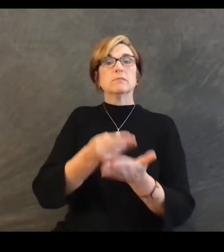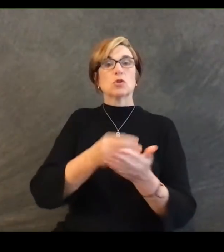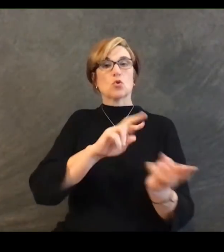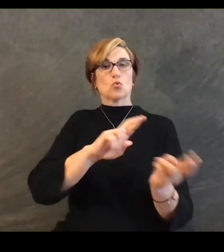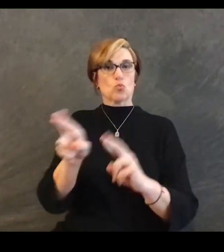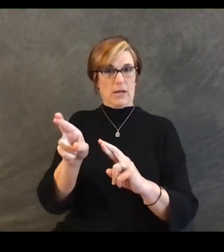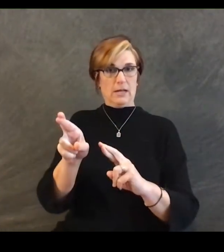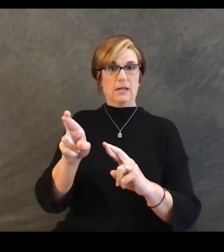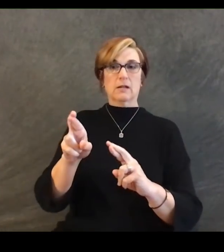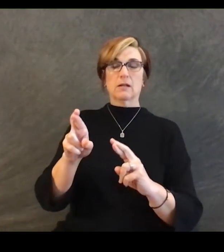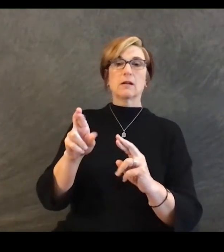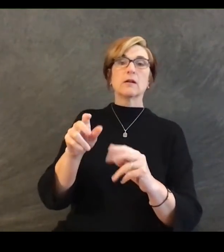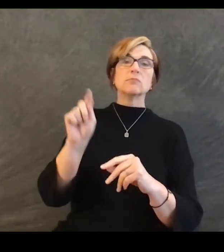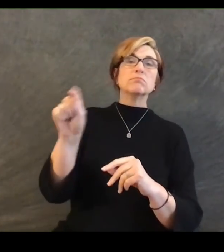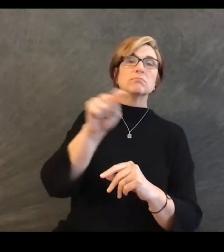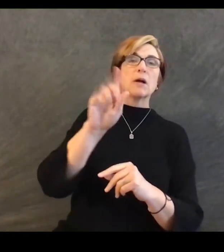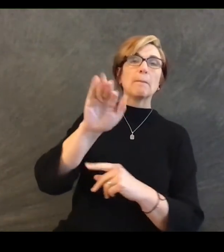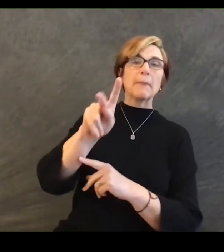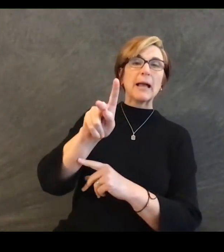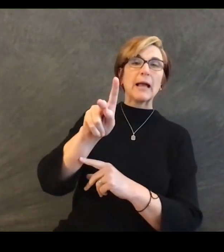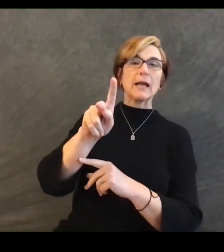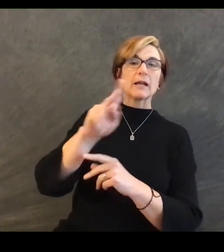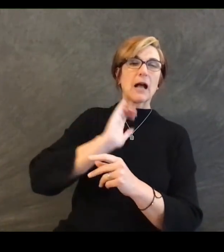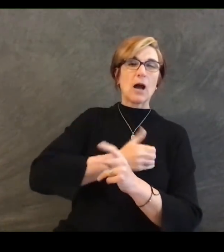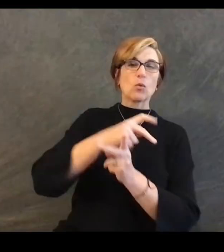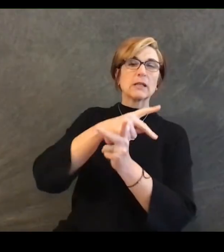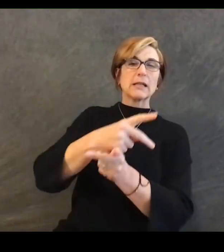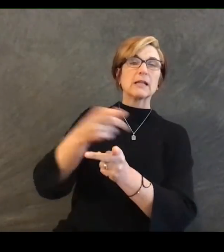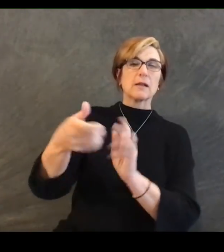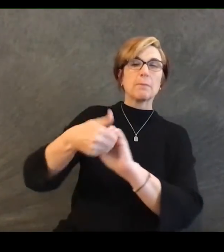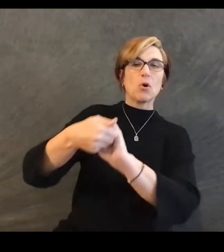have small businesses meet payroll and other expenses for up to two months